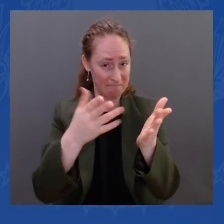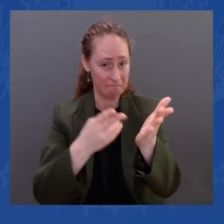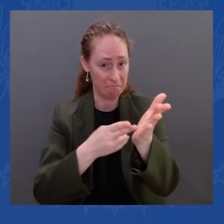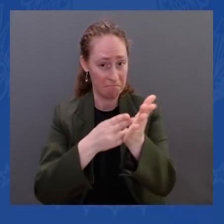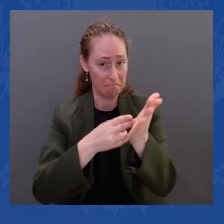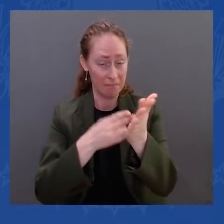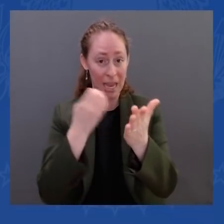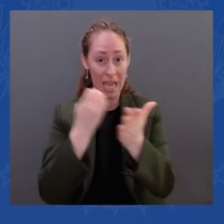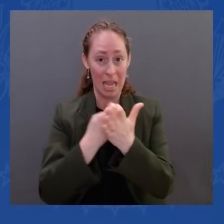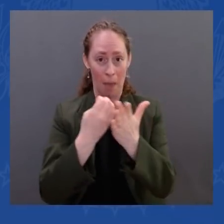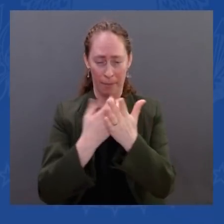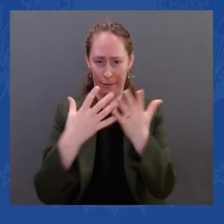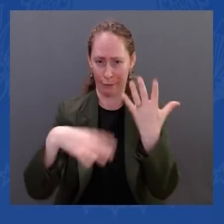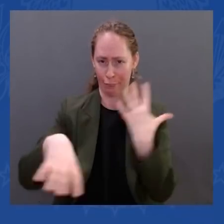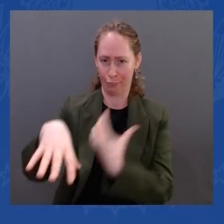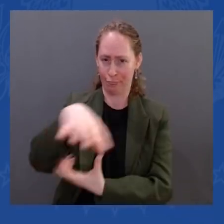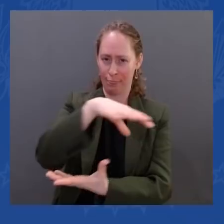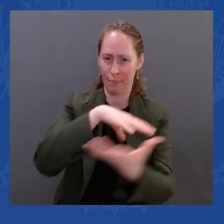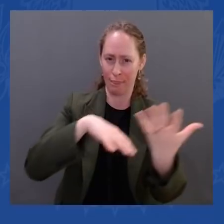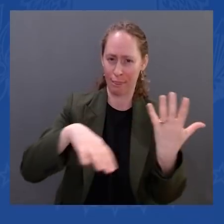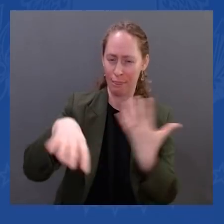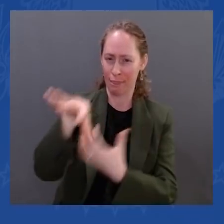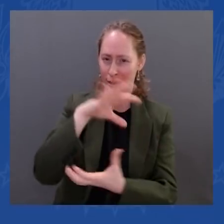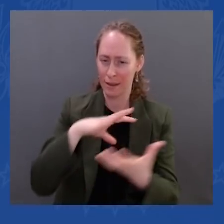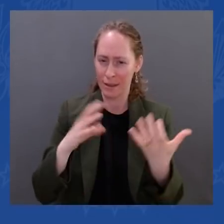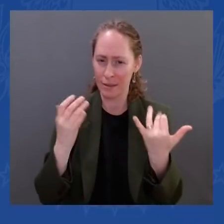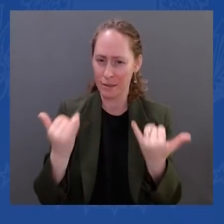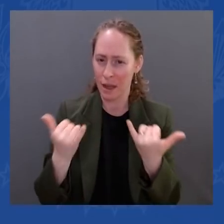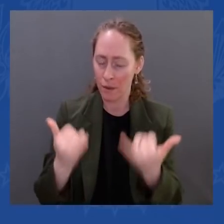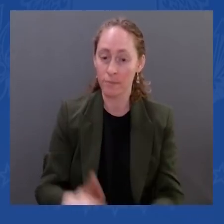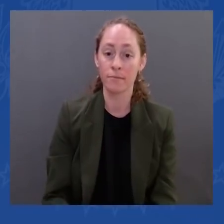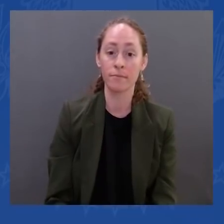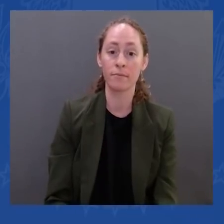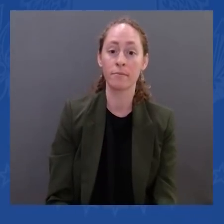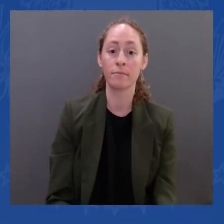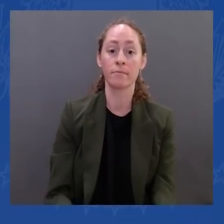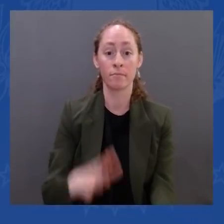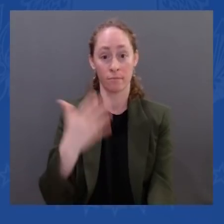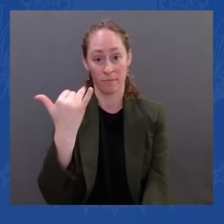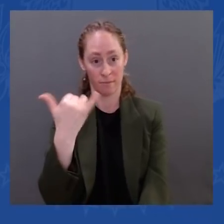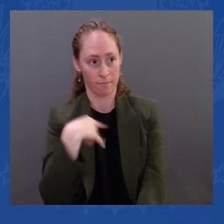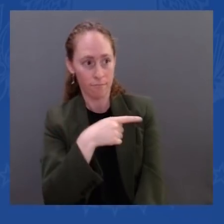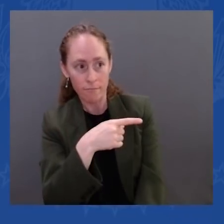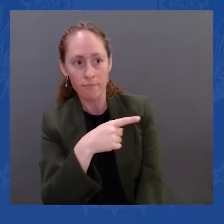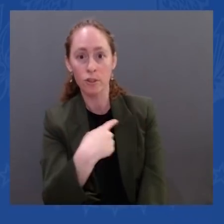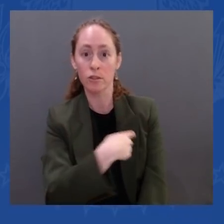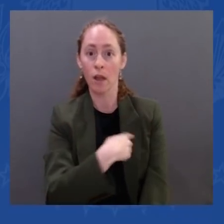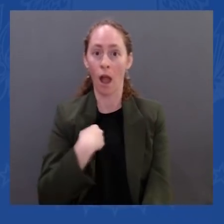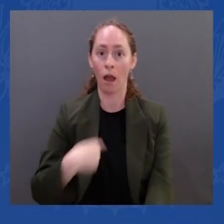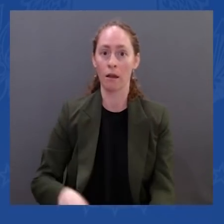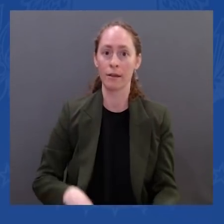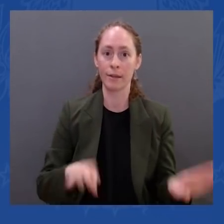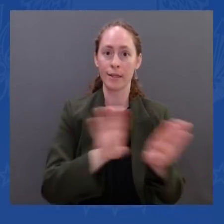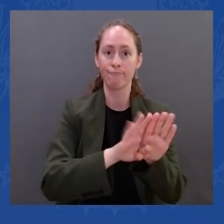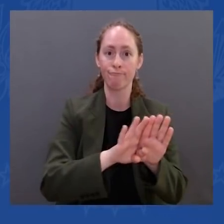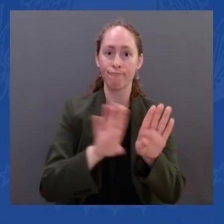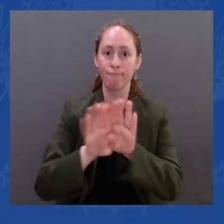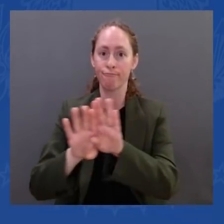should Americans be prepared for a recession? In your view, is a recession in the United States inevitable?